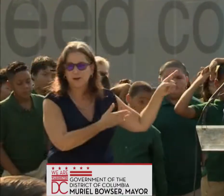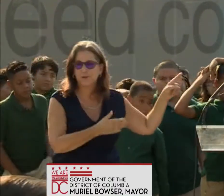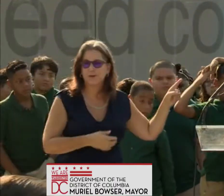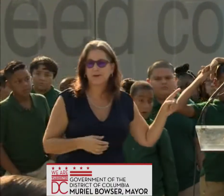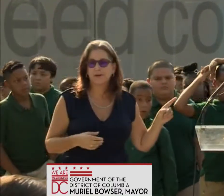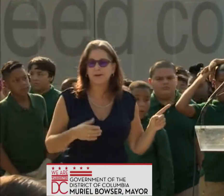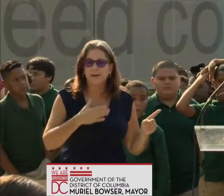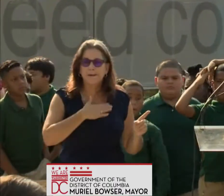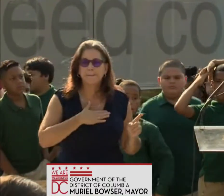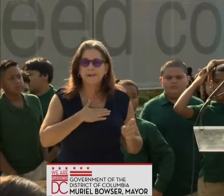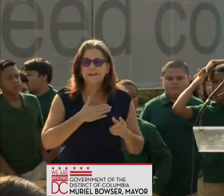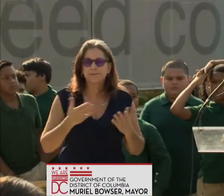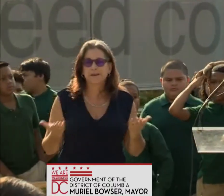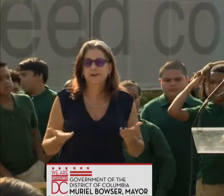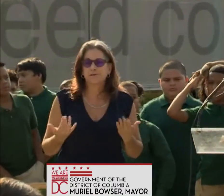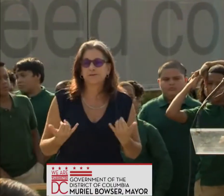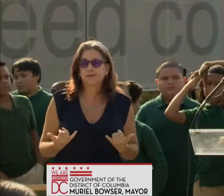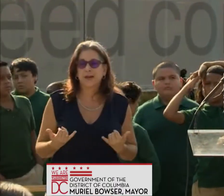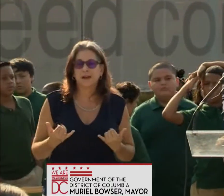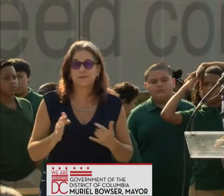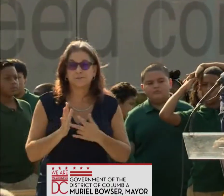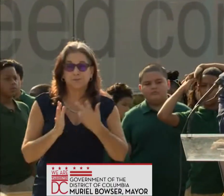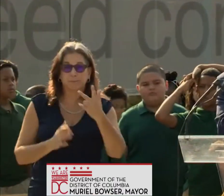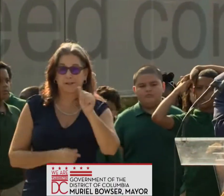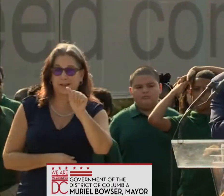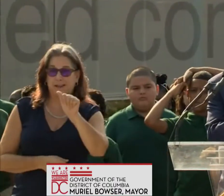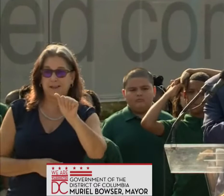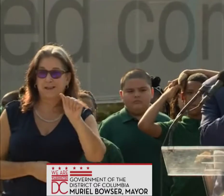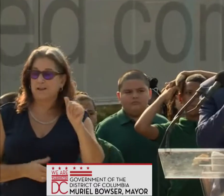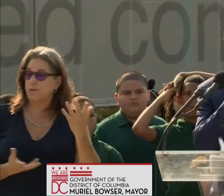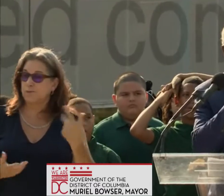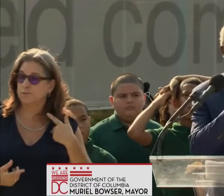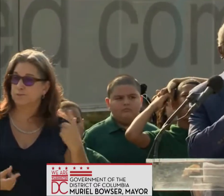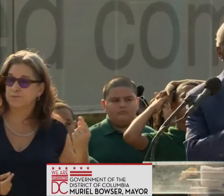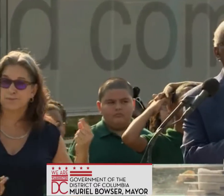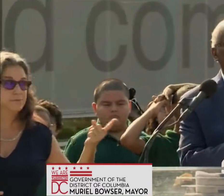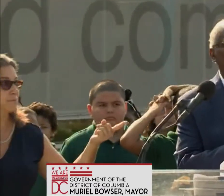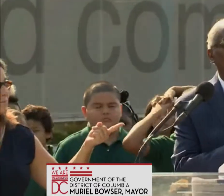Triple A is this it is a safety patrol and we have safety patrols in more than